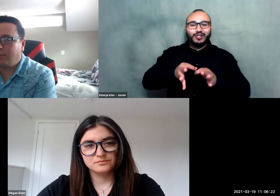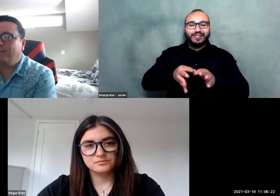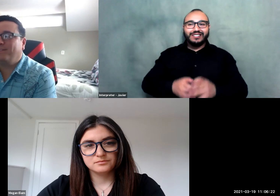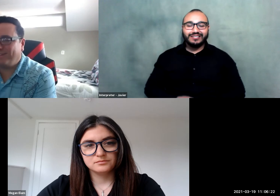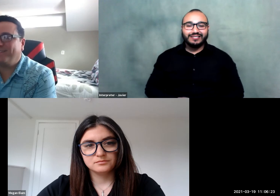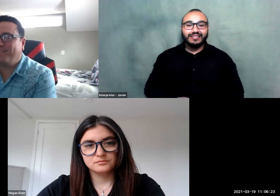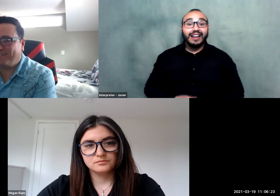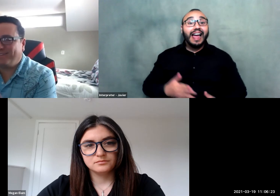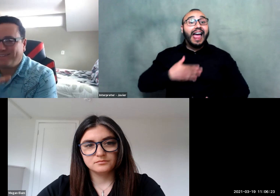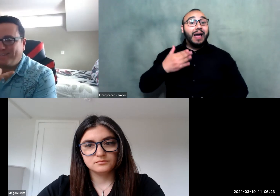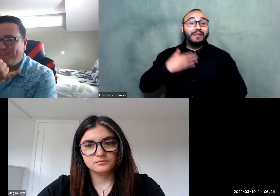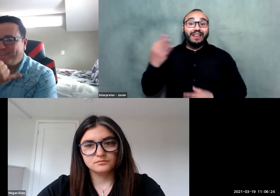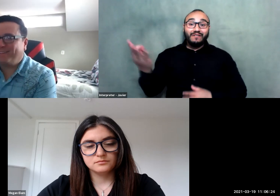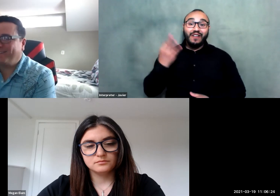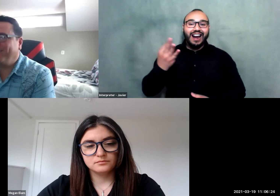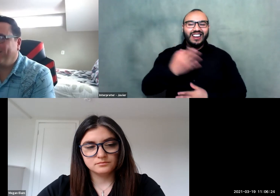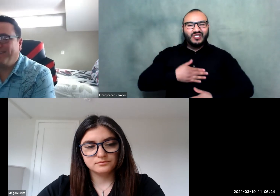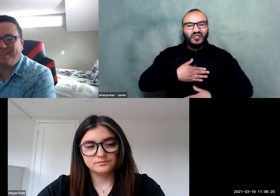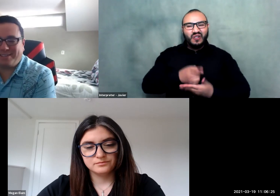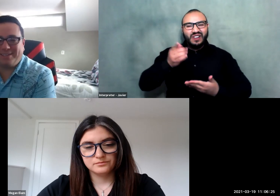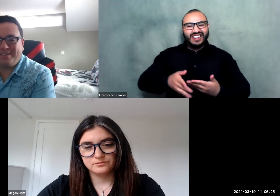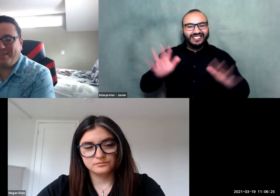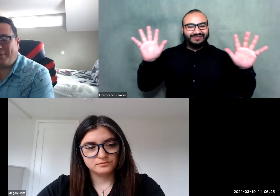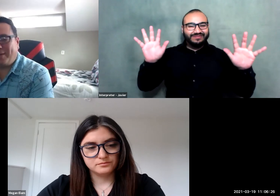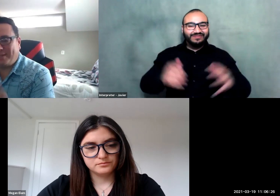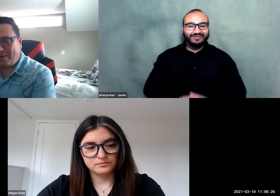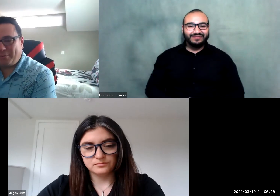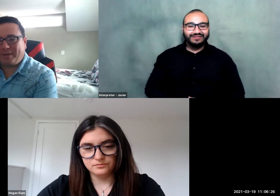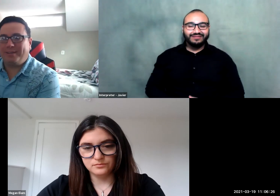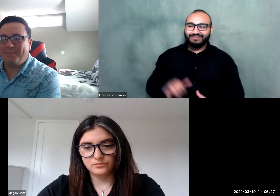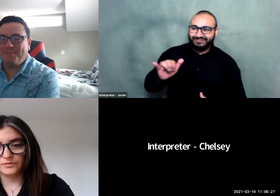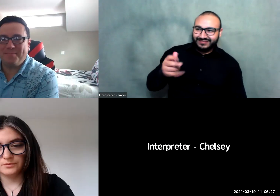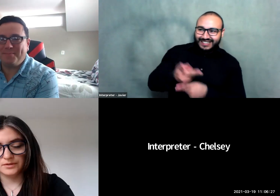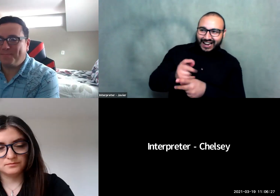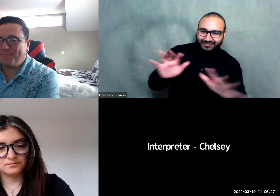Happy Friday. Everybody have a really good weekend. Bye bye. Alex Wrigley: Likewise, Take care everybody. Megan Elam: Bye.